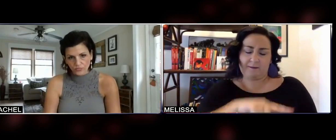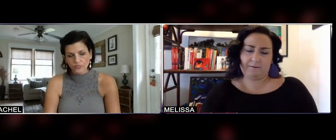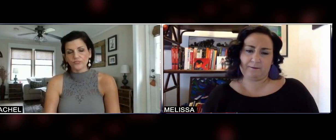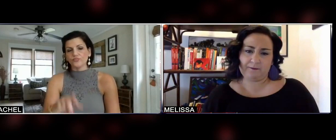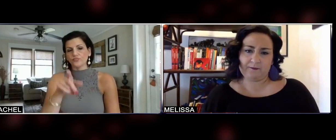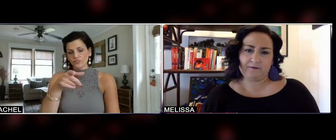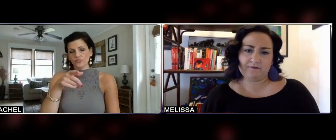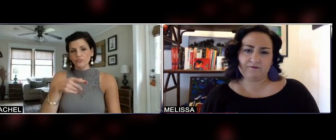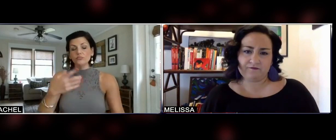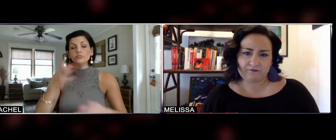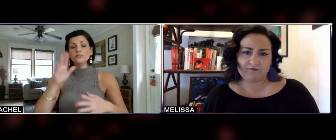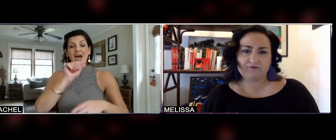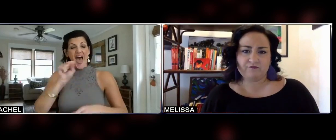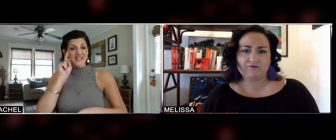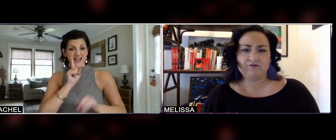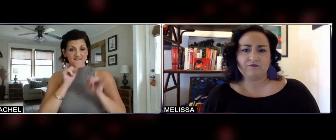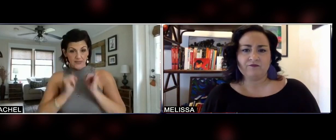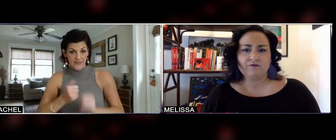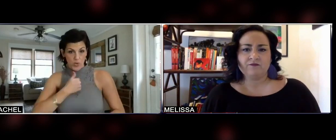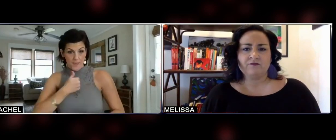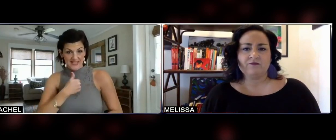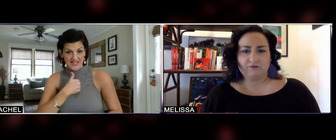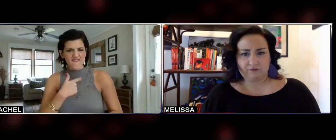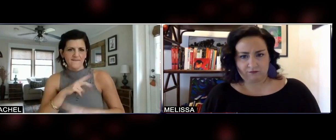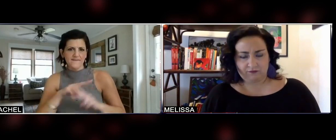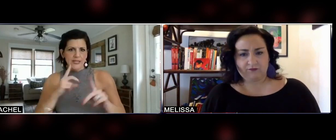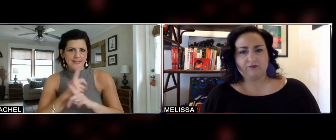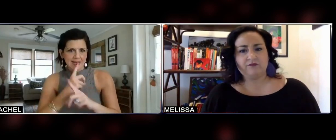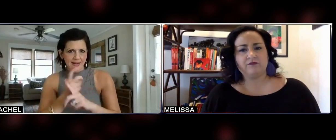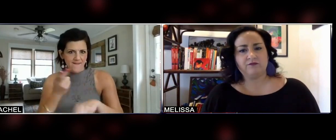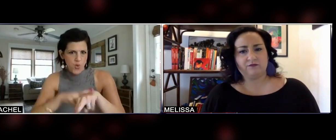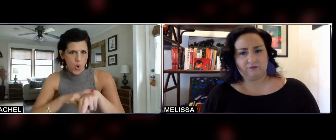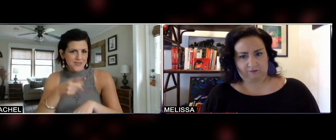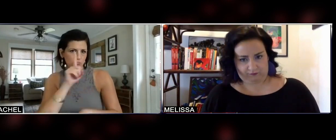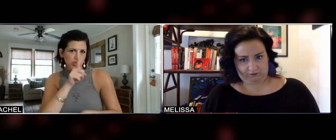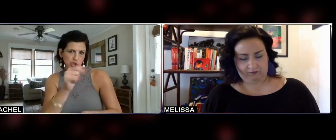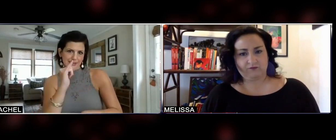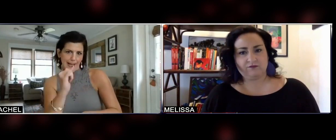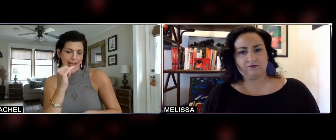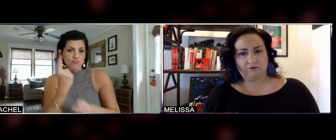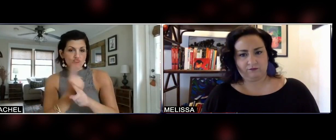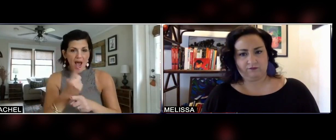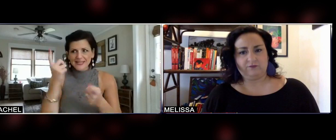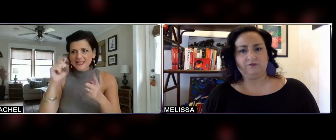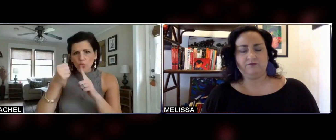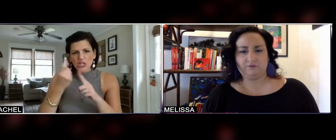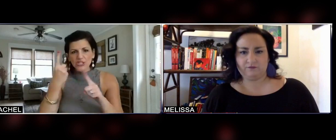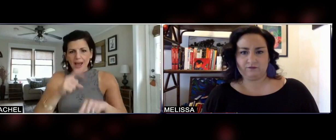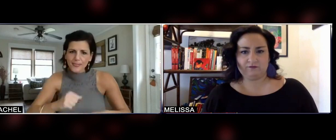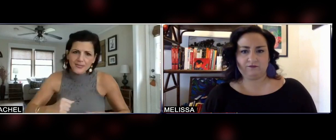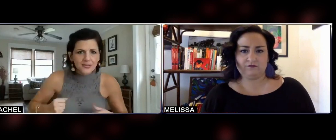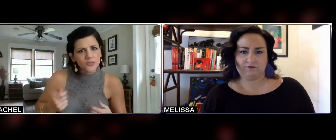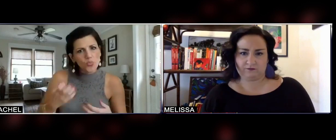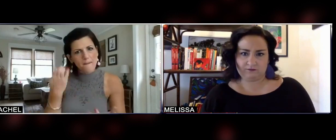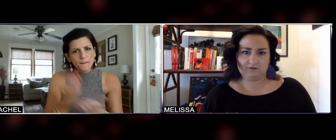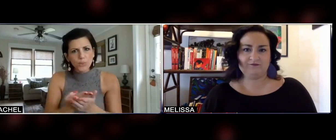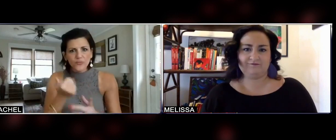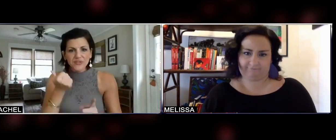As a deaf individual, I'm very defensive of course. I'm sure you're the same. Whenever a situation arises, you're ready